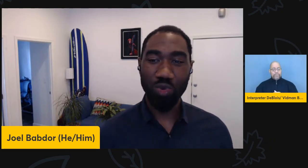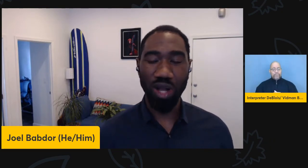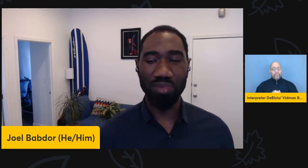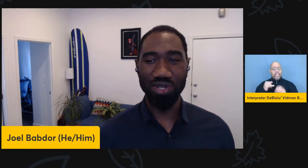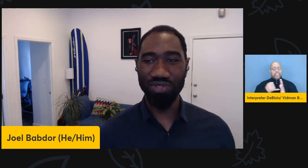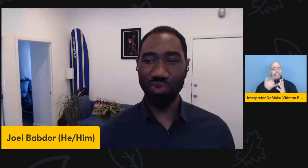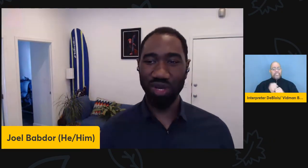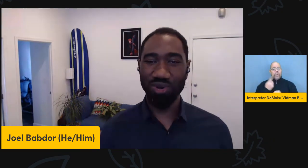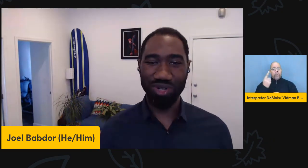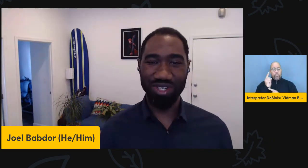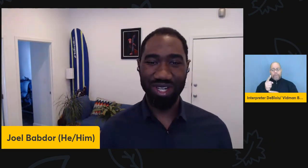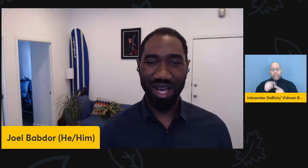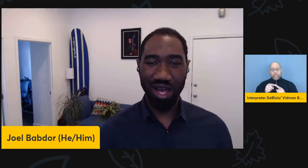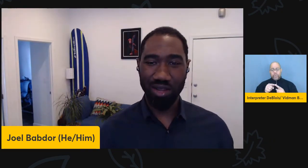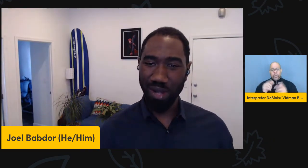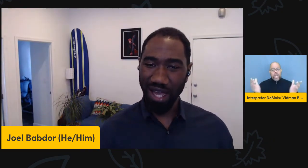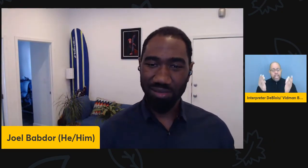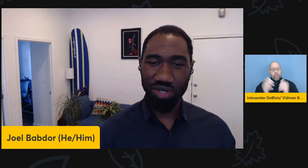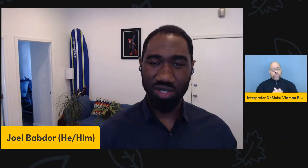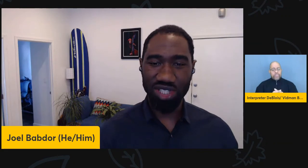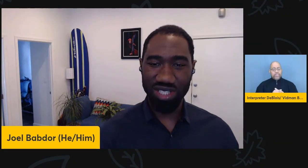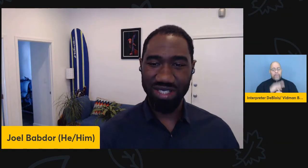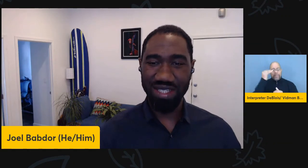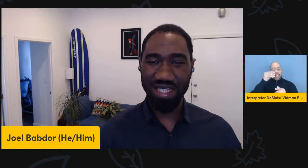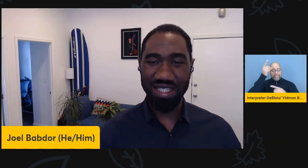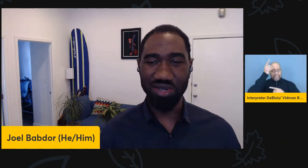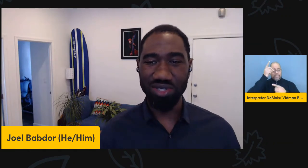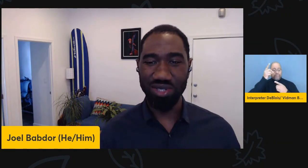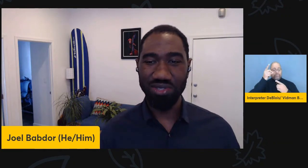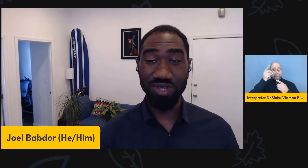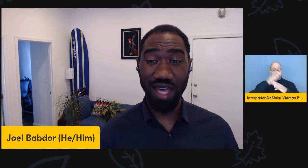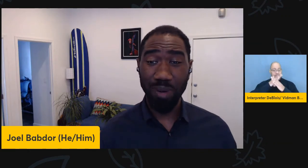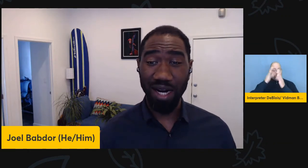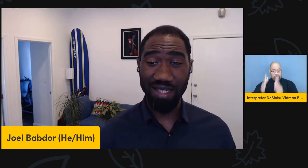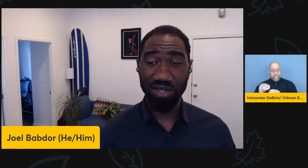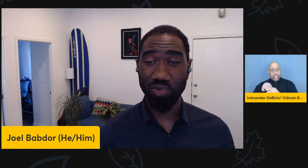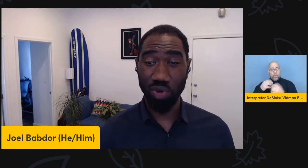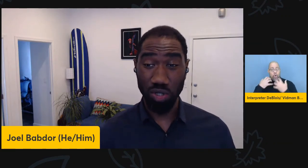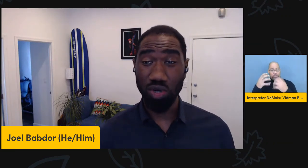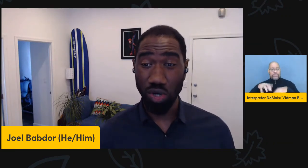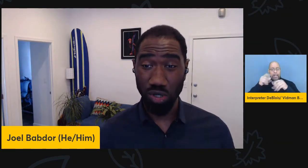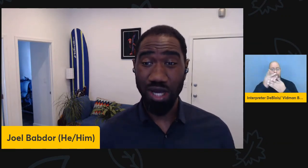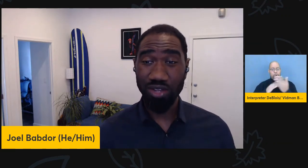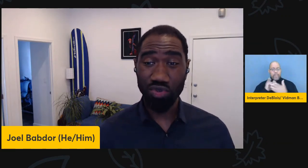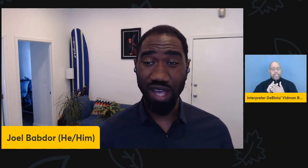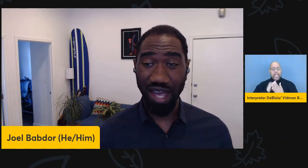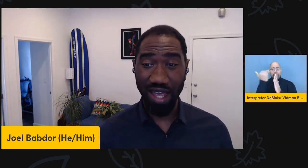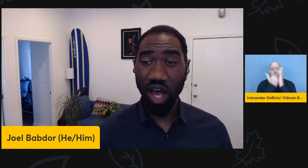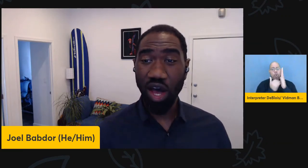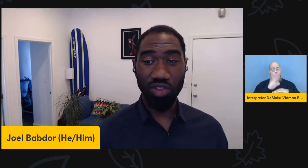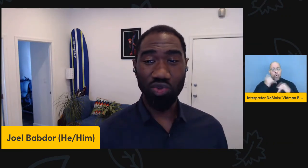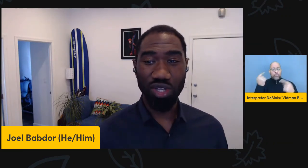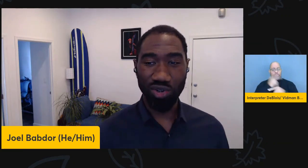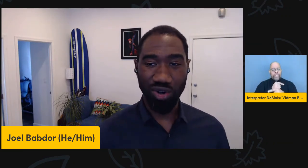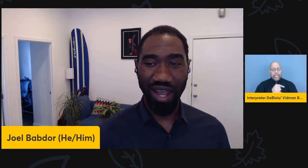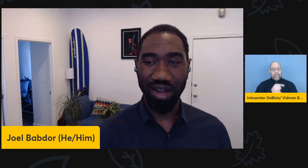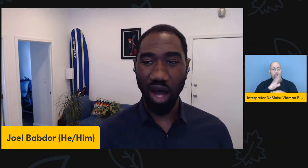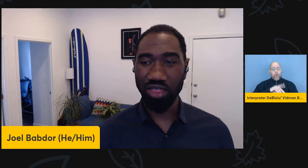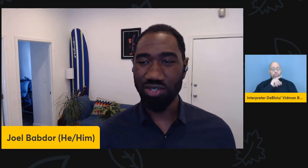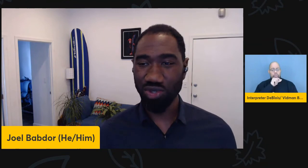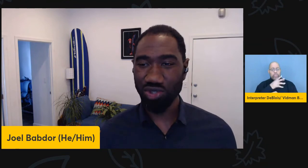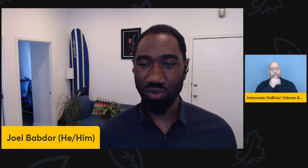one minute to encourage the black immunologists in the audience to take part in the roll call today on Twitter and other social